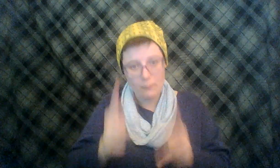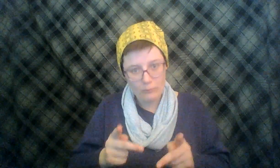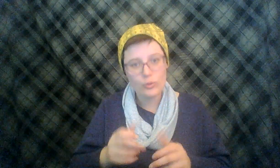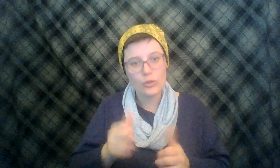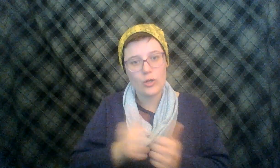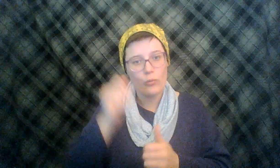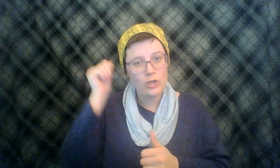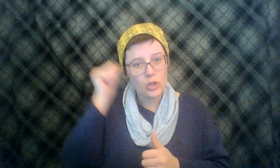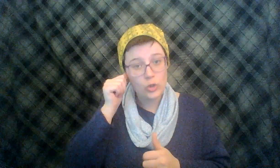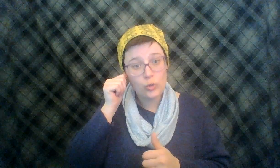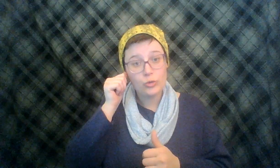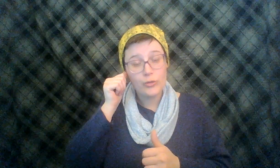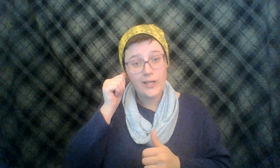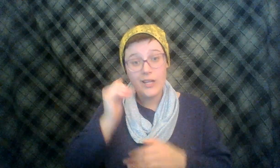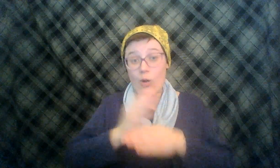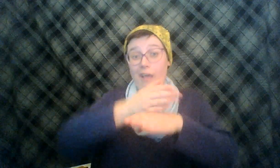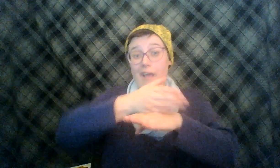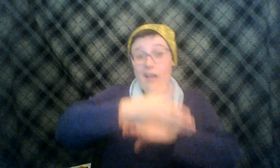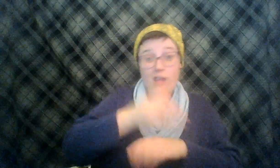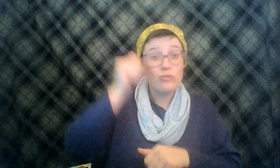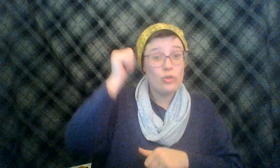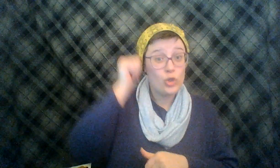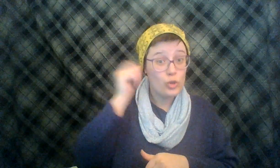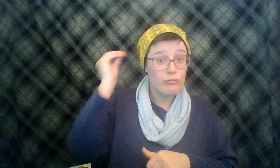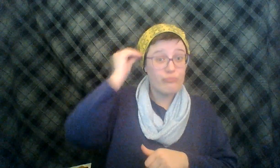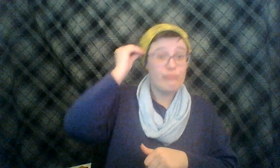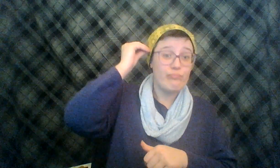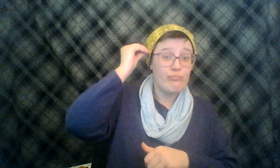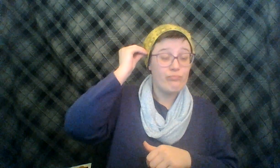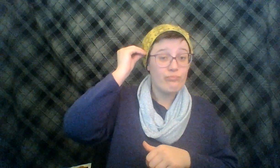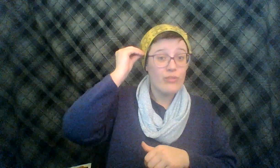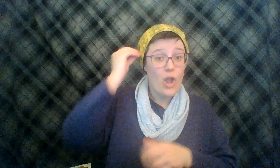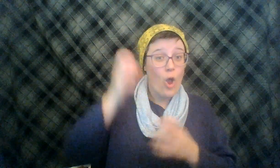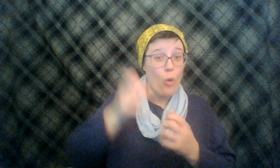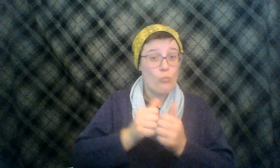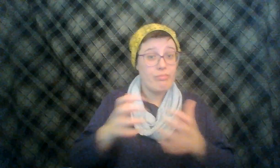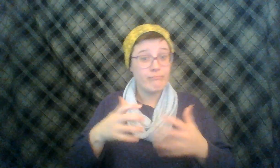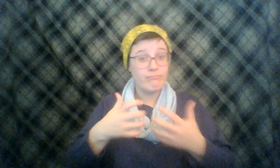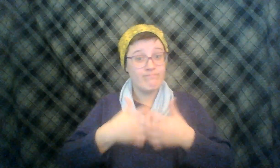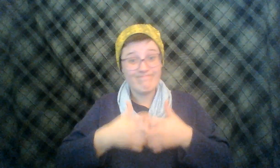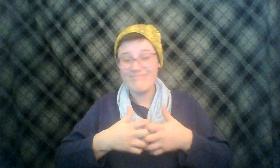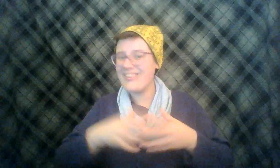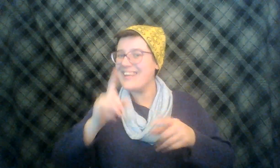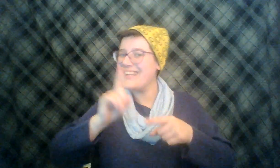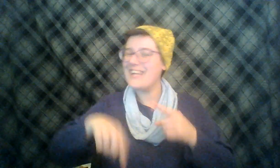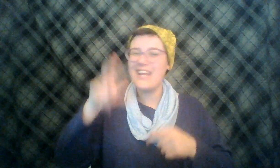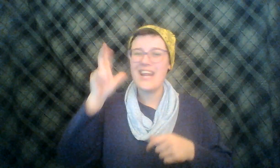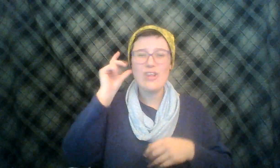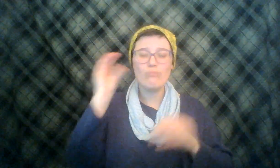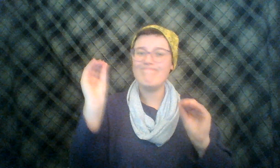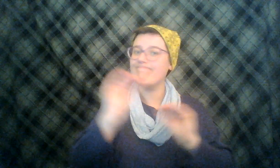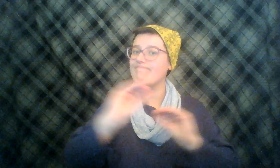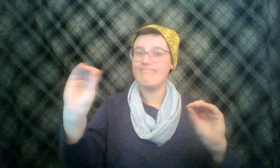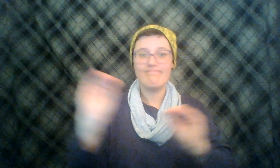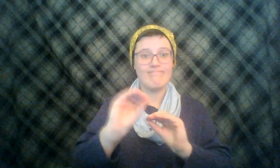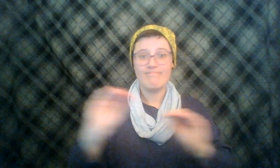leaving the recipient totally deaf without the machine.